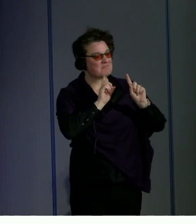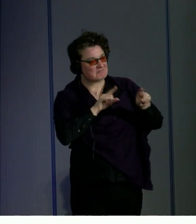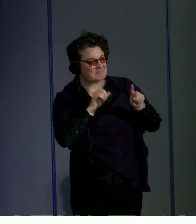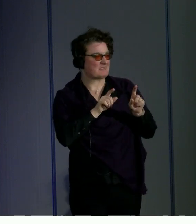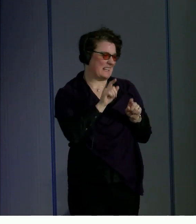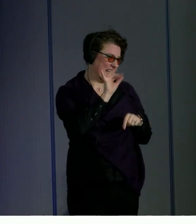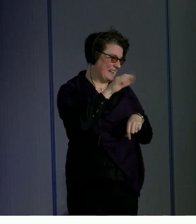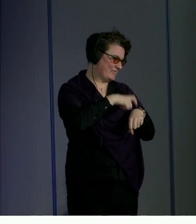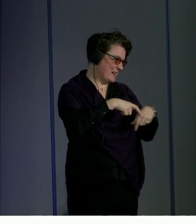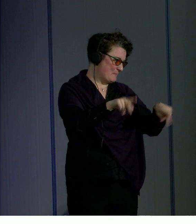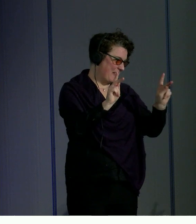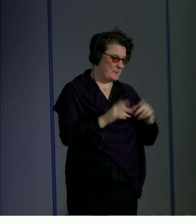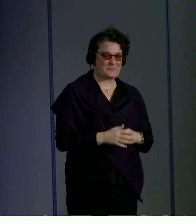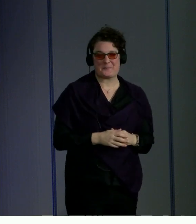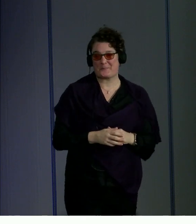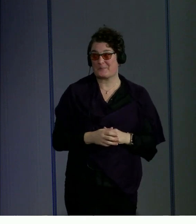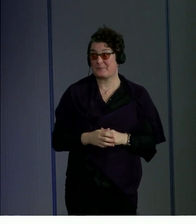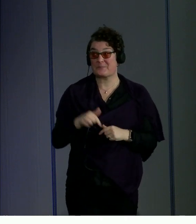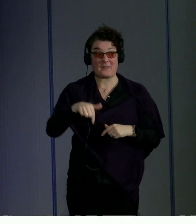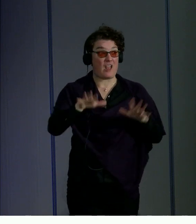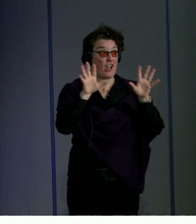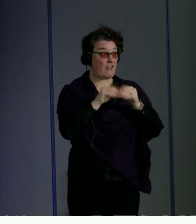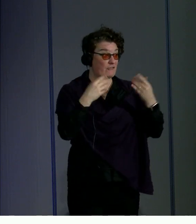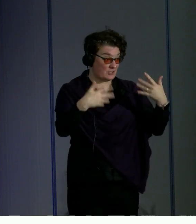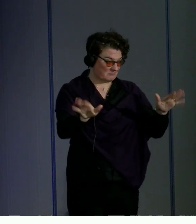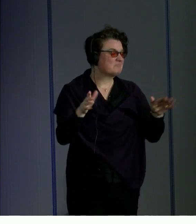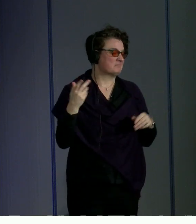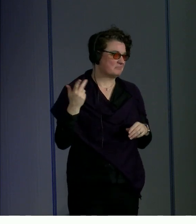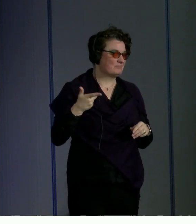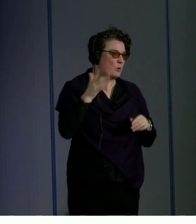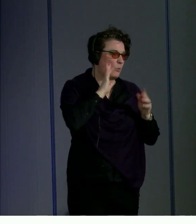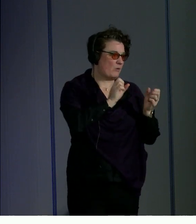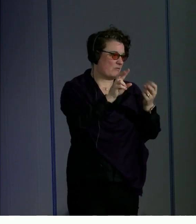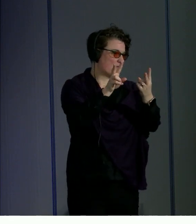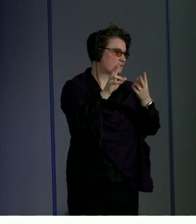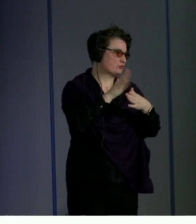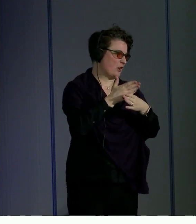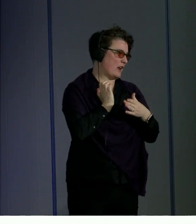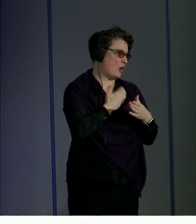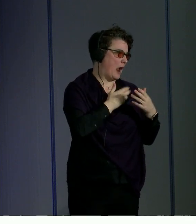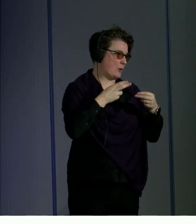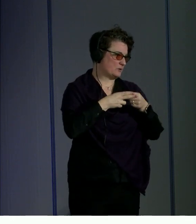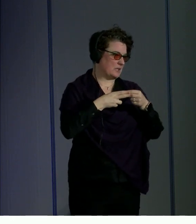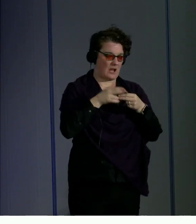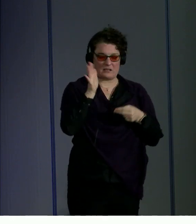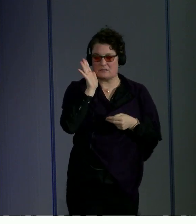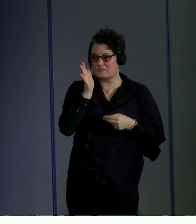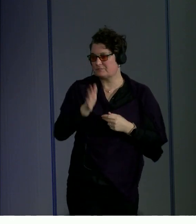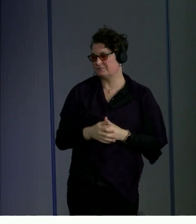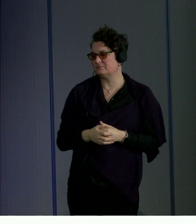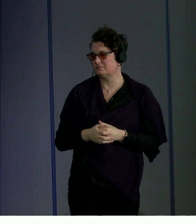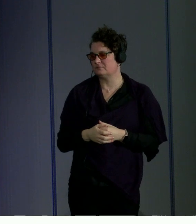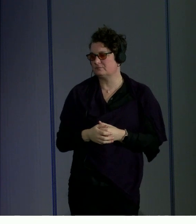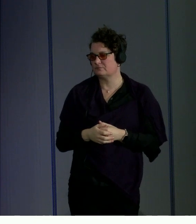After the conference, we will post the slides. Understanding that we all have diverse